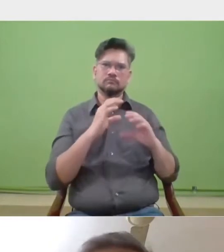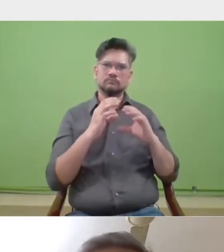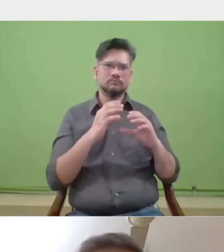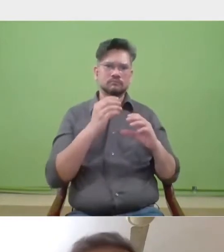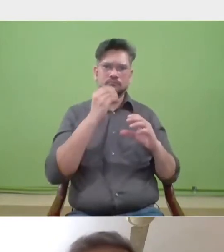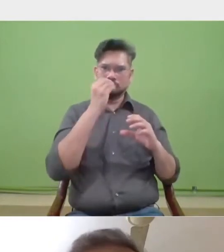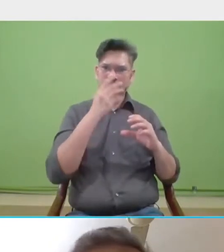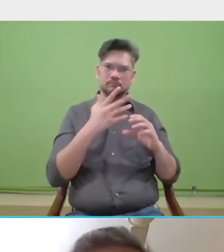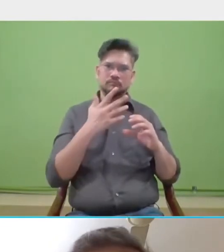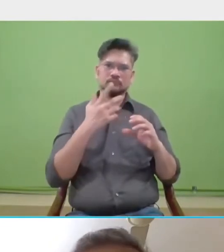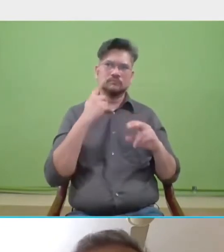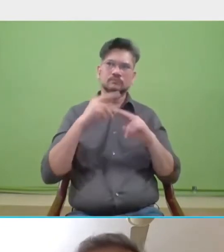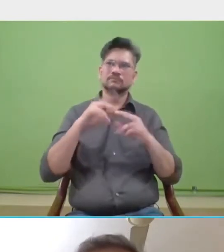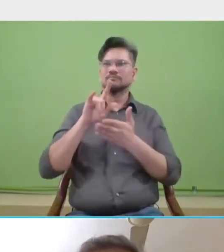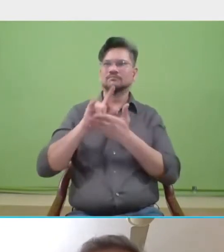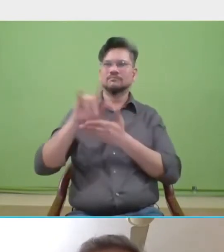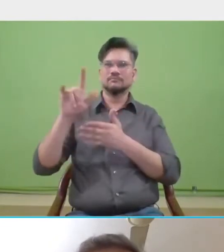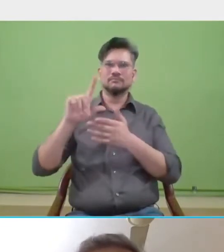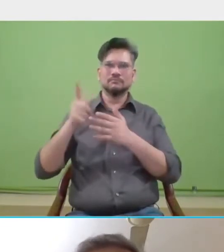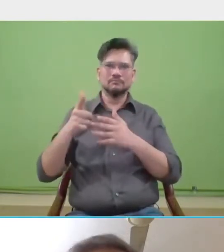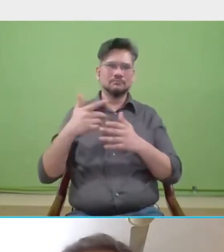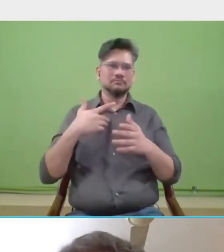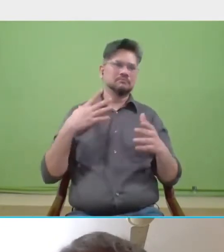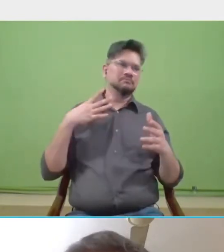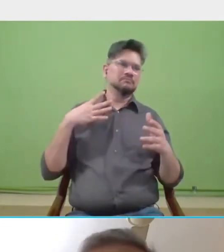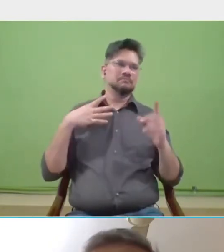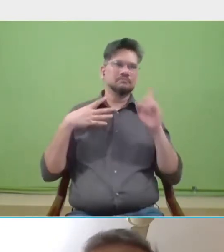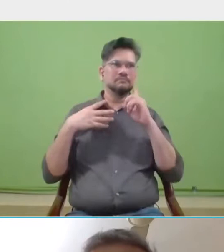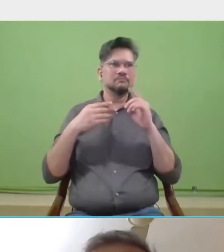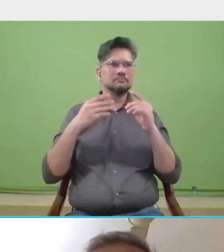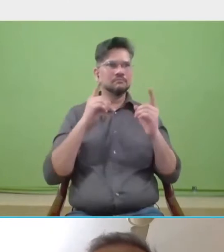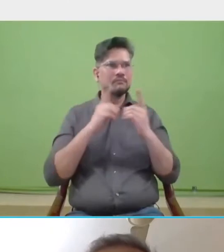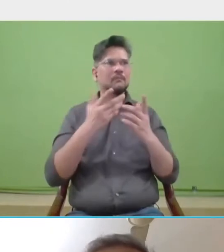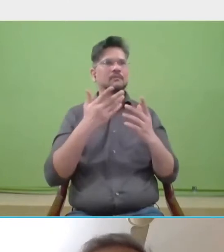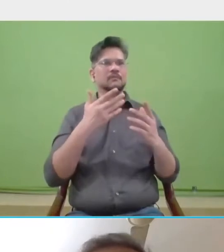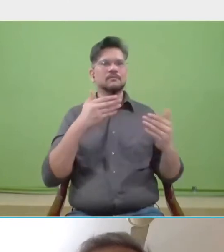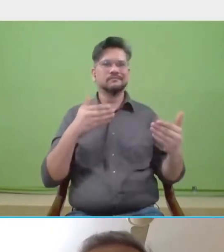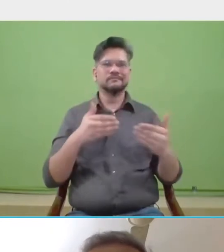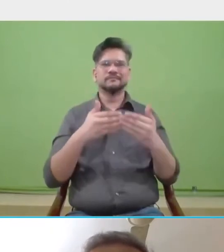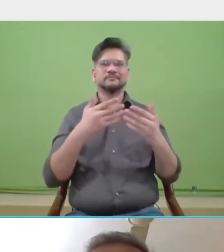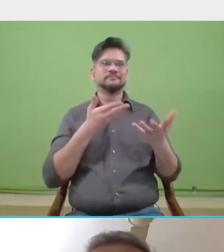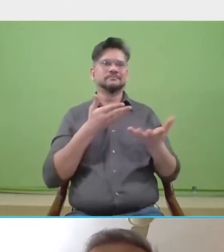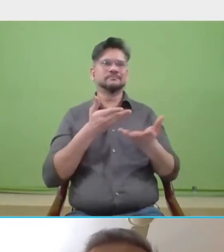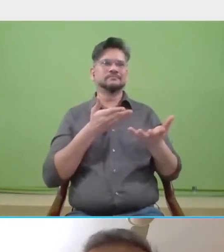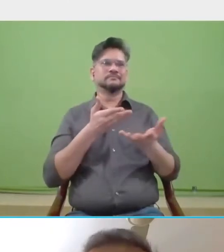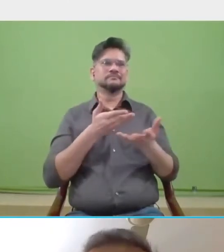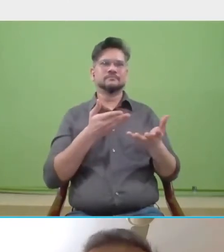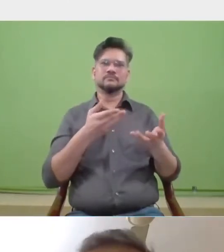if your flight is delayed then you actually end up learning the differences very fast okay